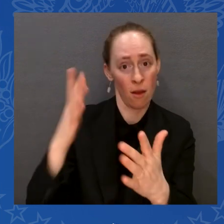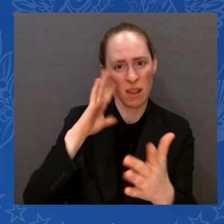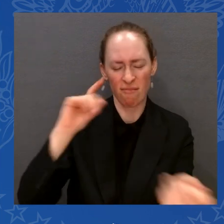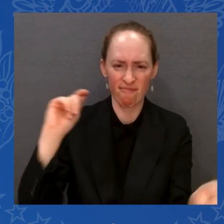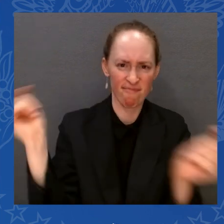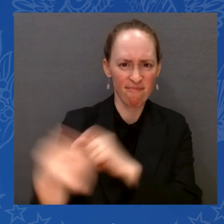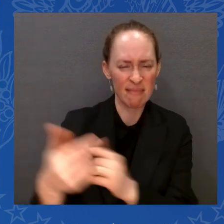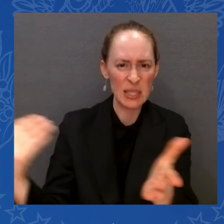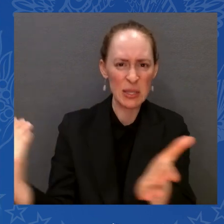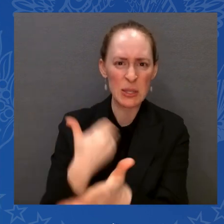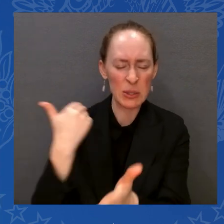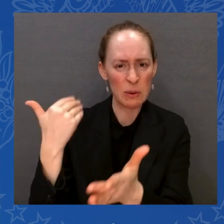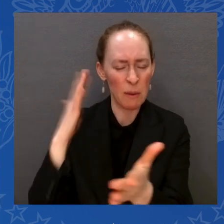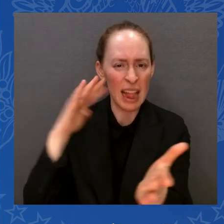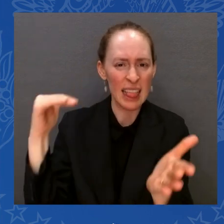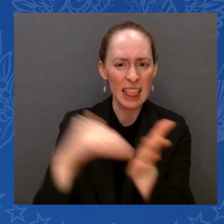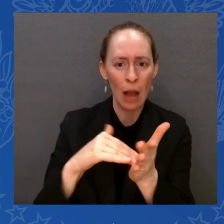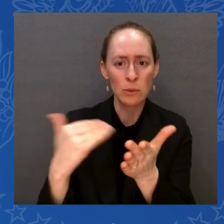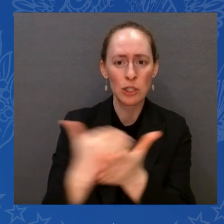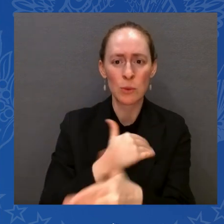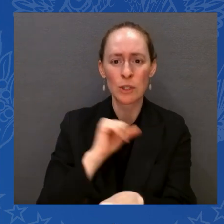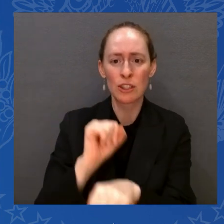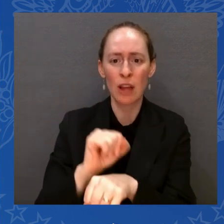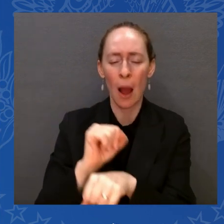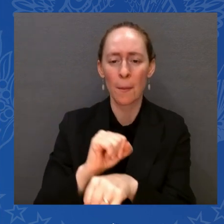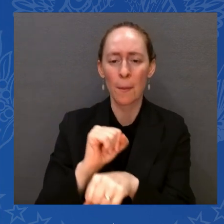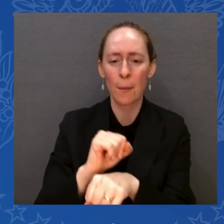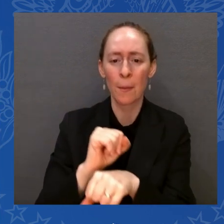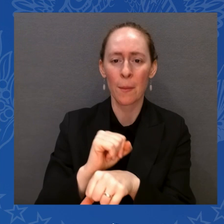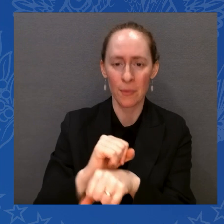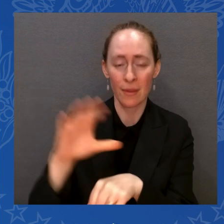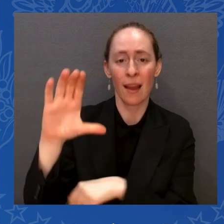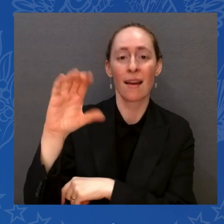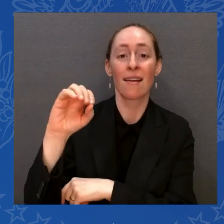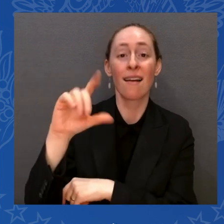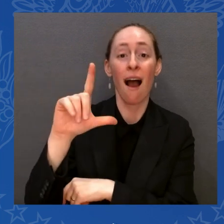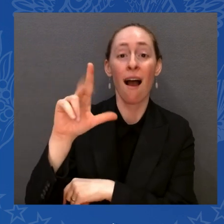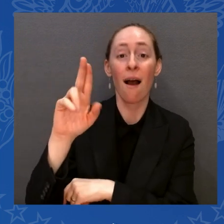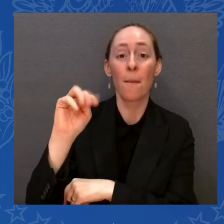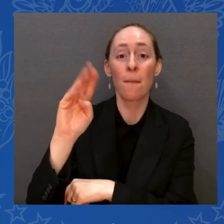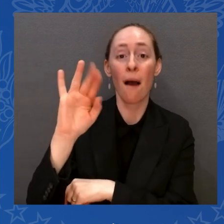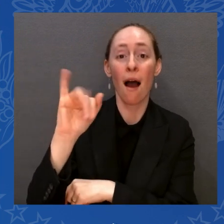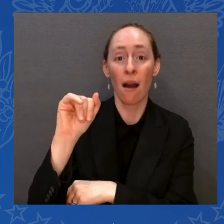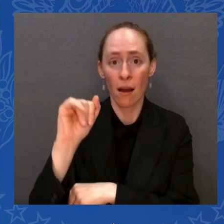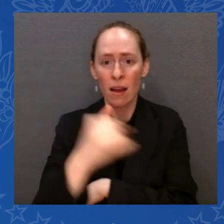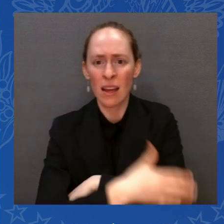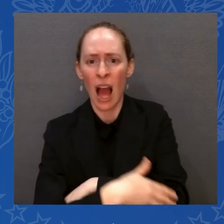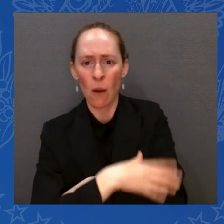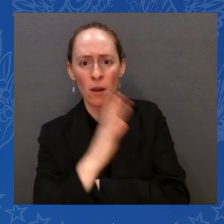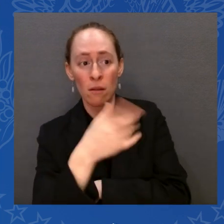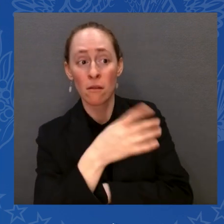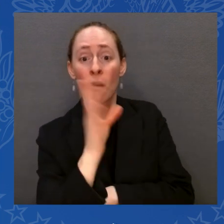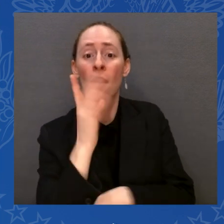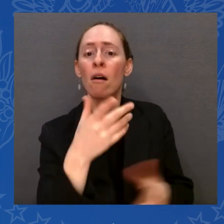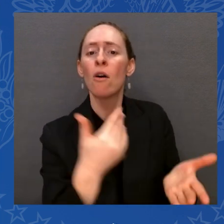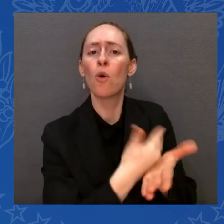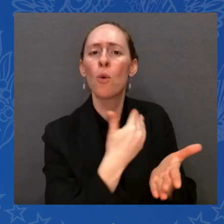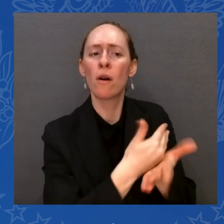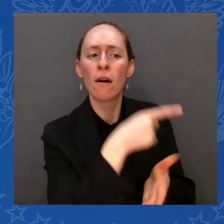just up the road, funds from the infrastructure are going to replace the Wisconsin River Bridge. Here in Madison, the mayor can tell you,